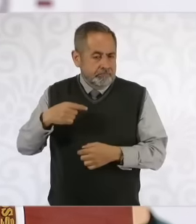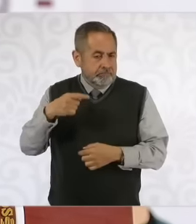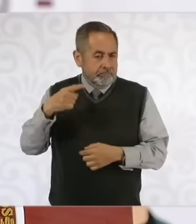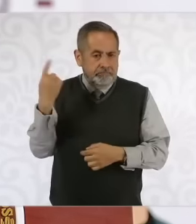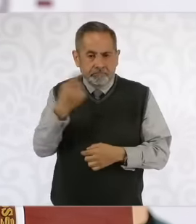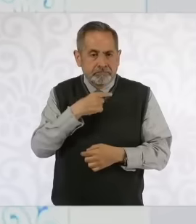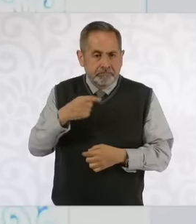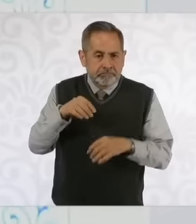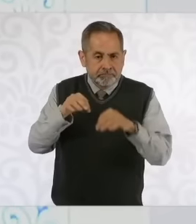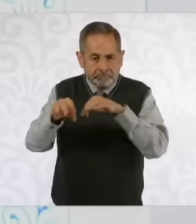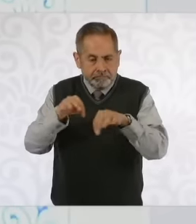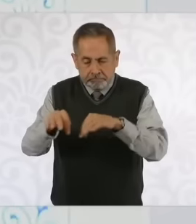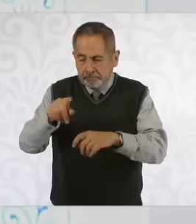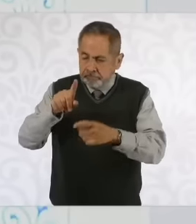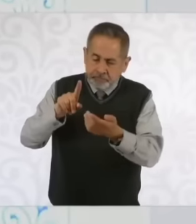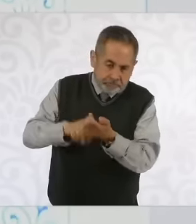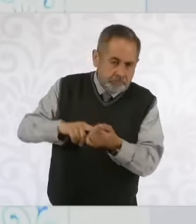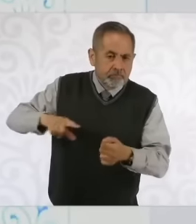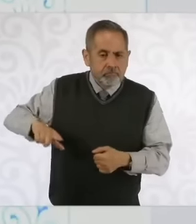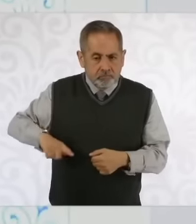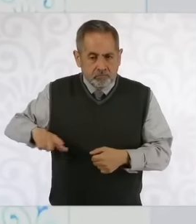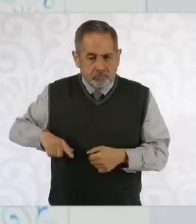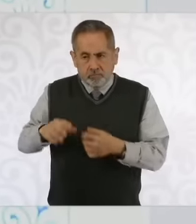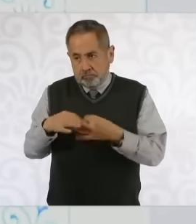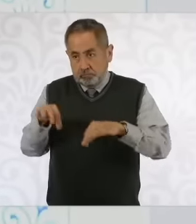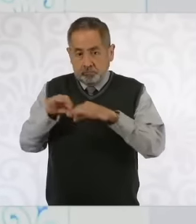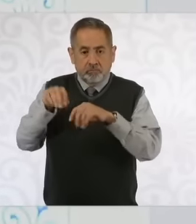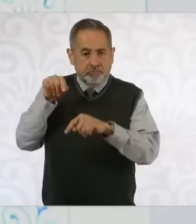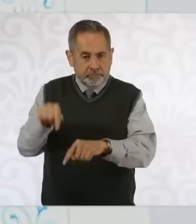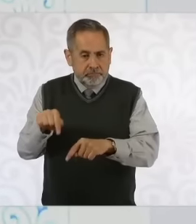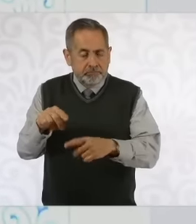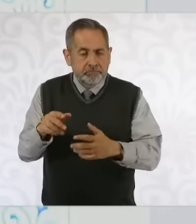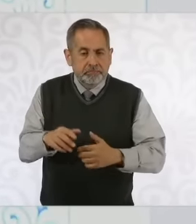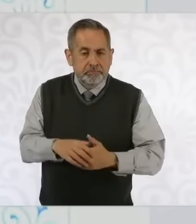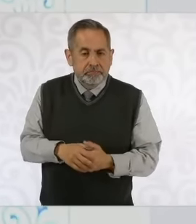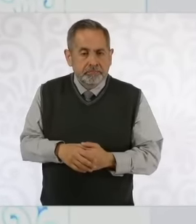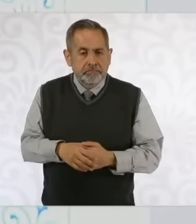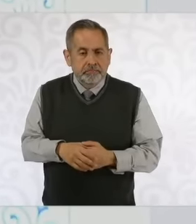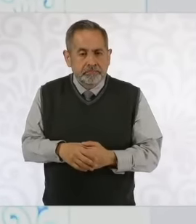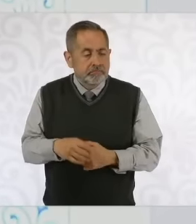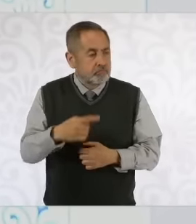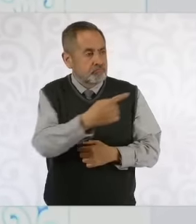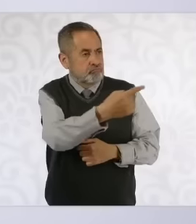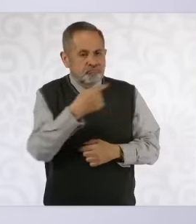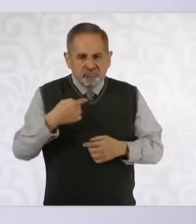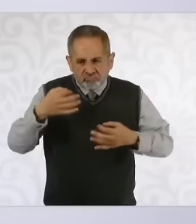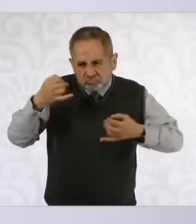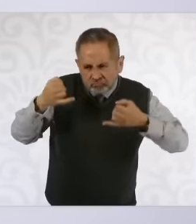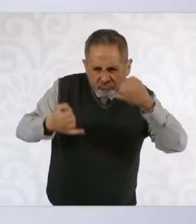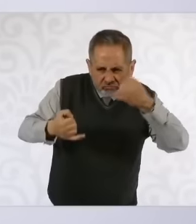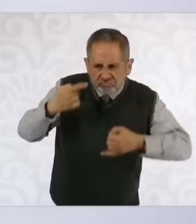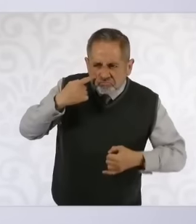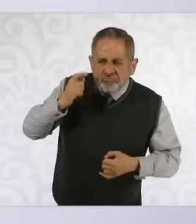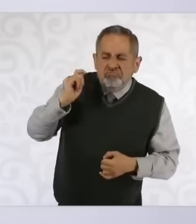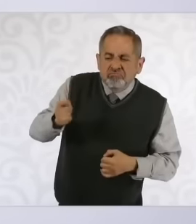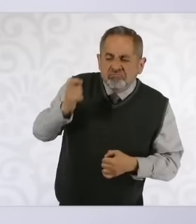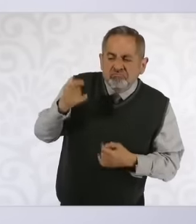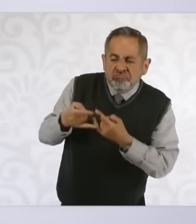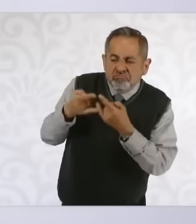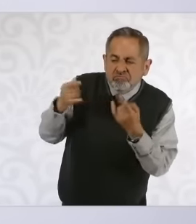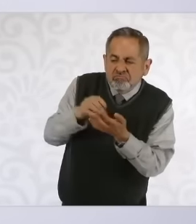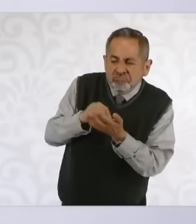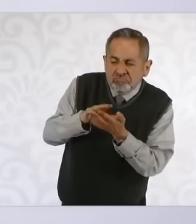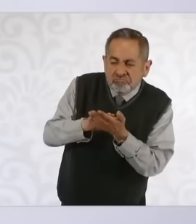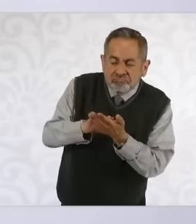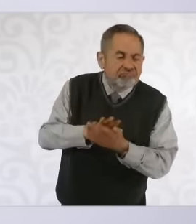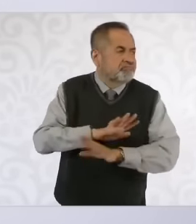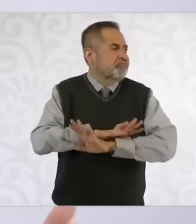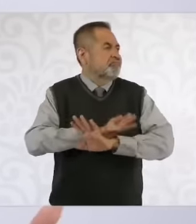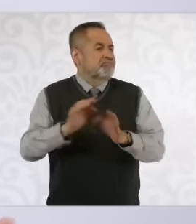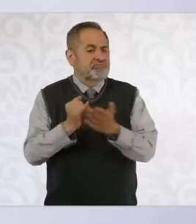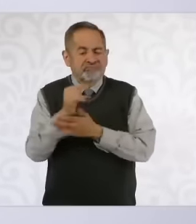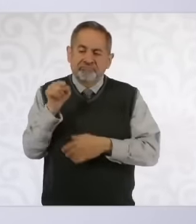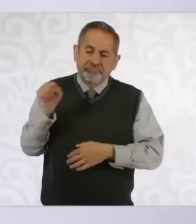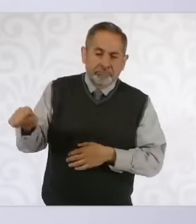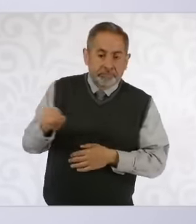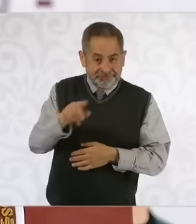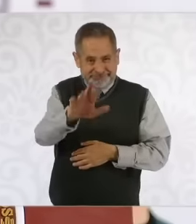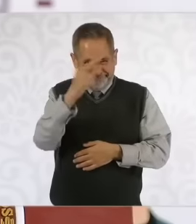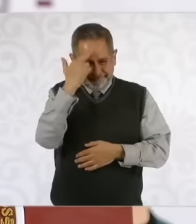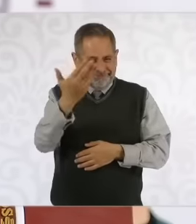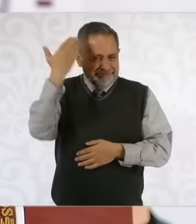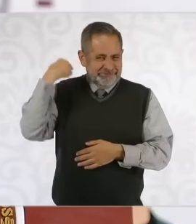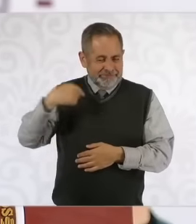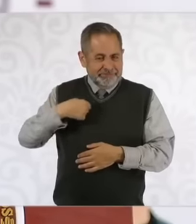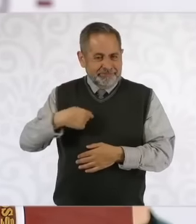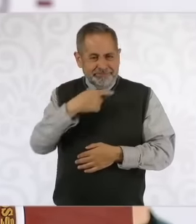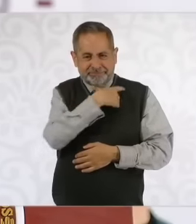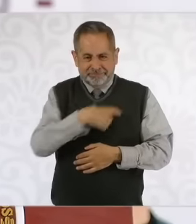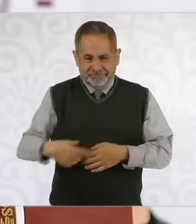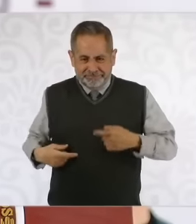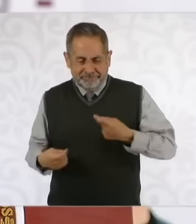important public space the people judge us in history I said when I took office that when President